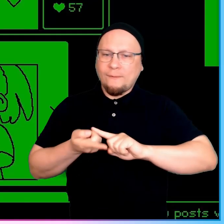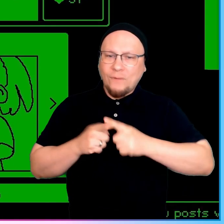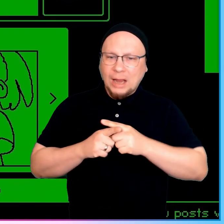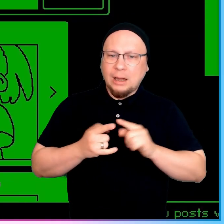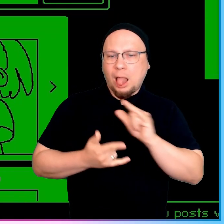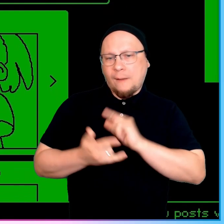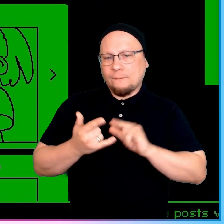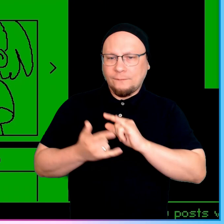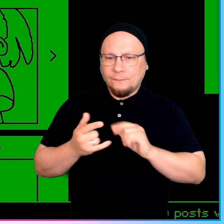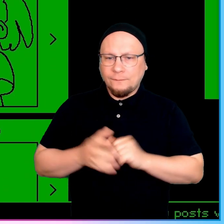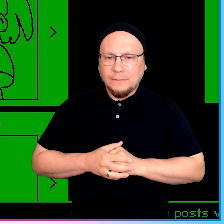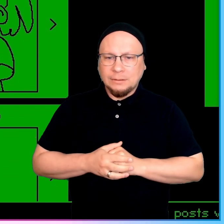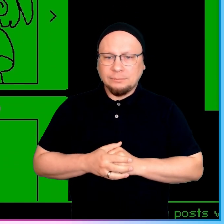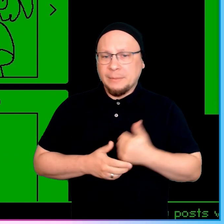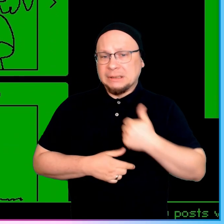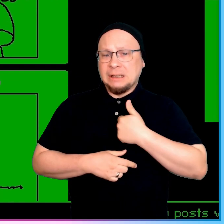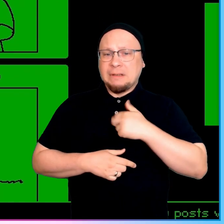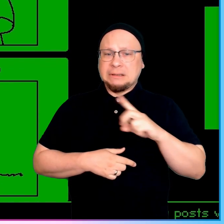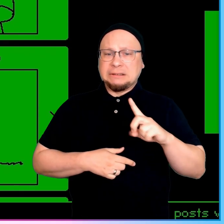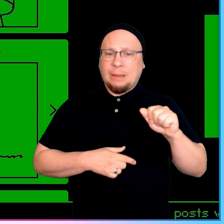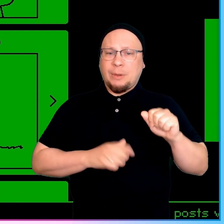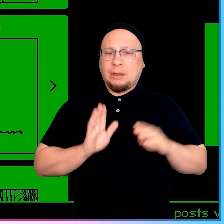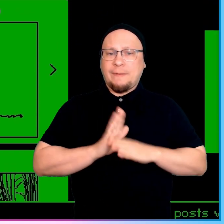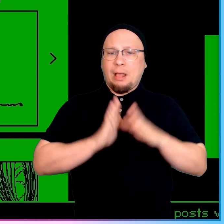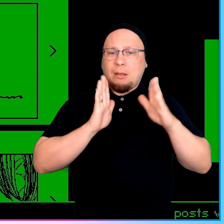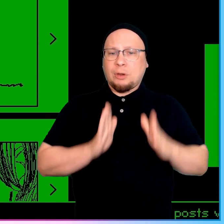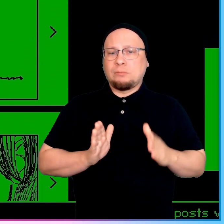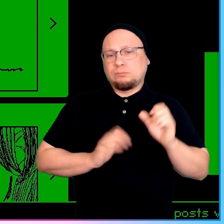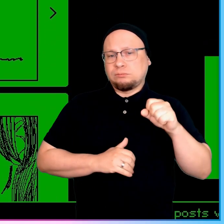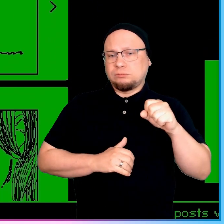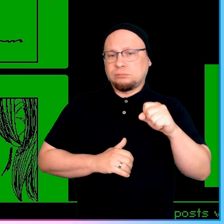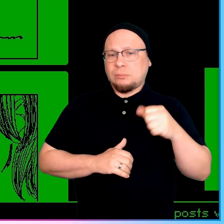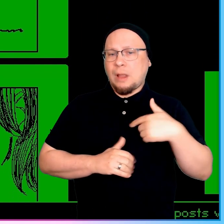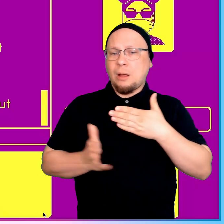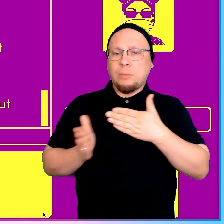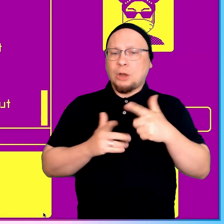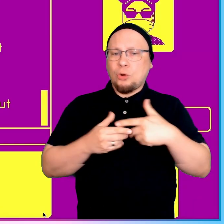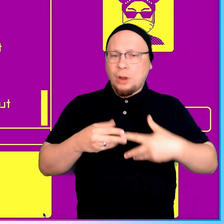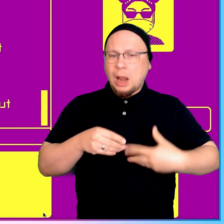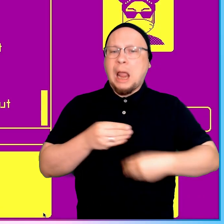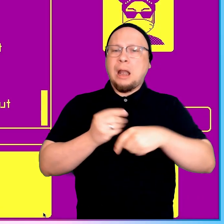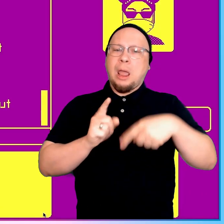As a disabled developer, I wanted to include positive disability representation in the story,